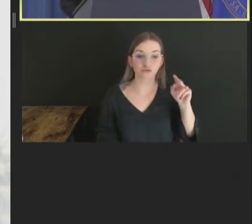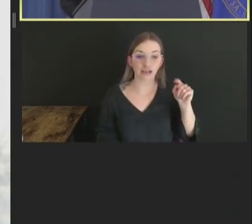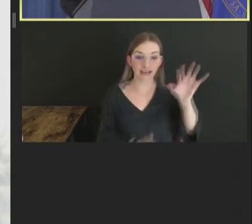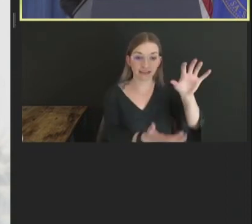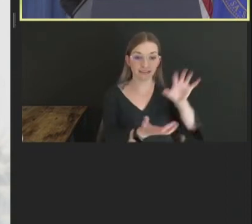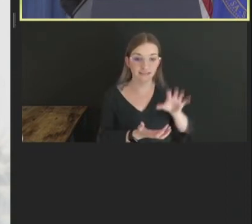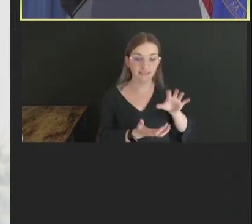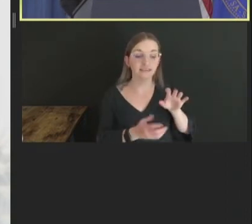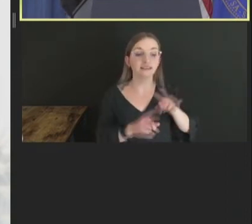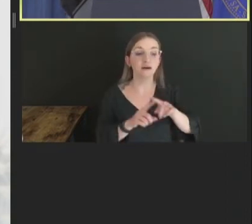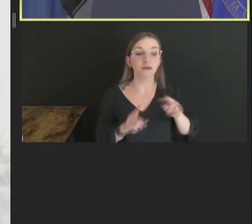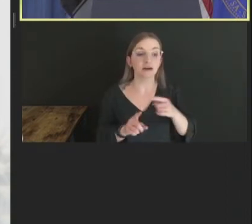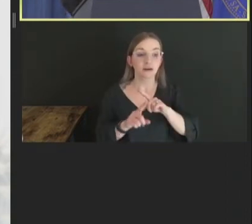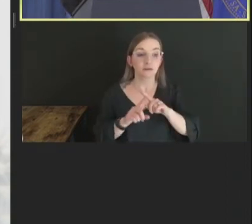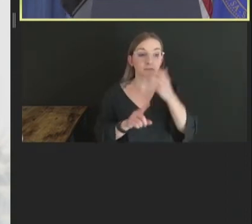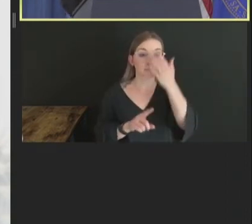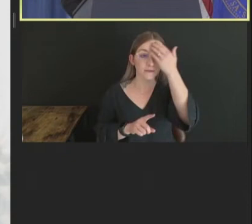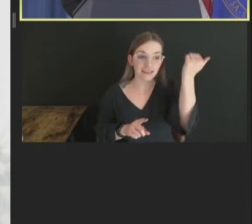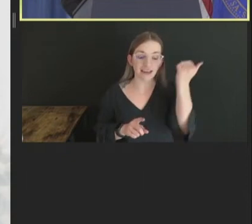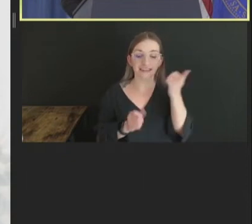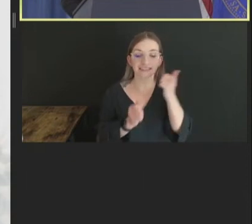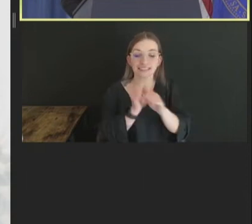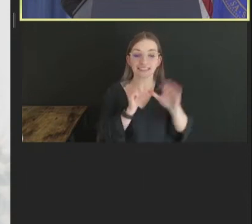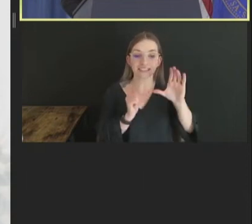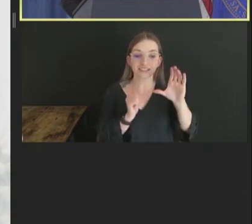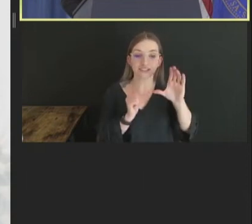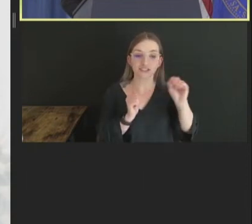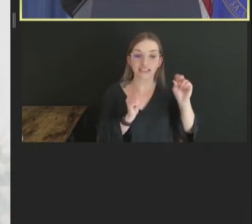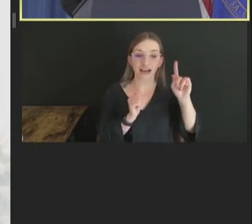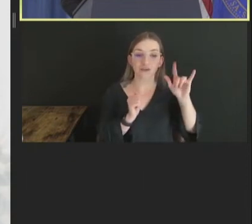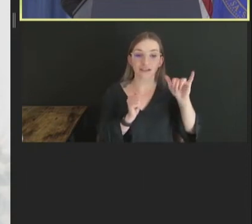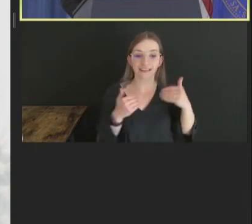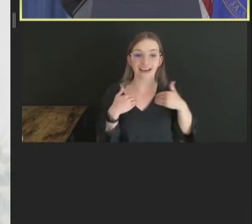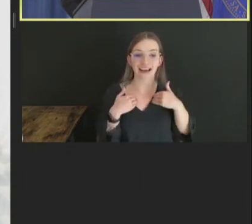had their own separate grants, the state grant was exclusively focused on rural and tribal.